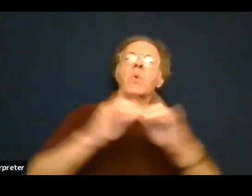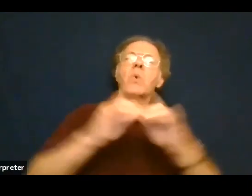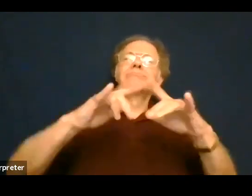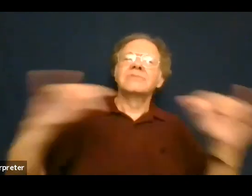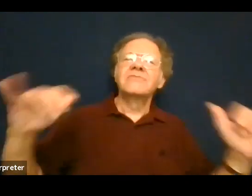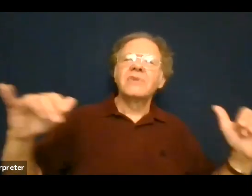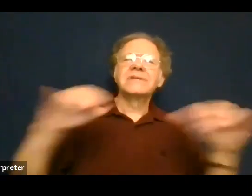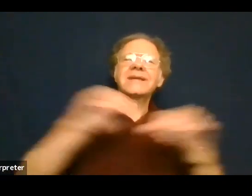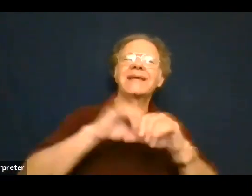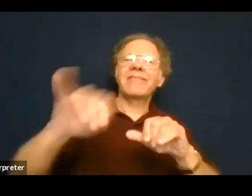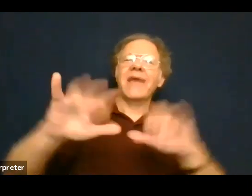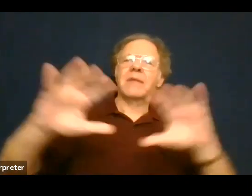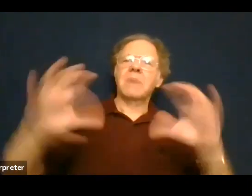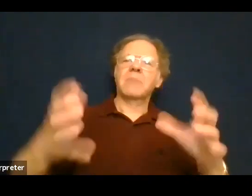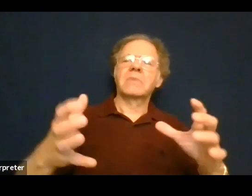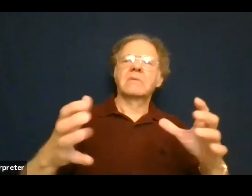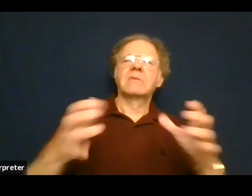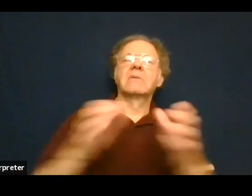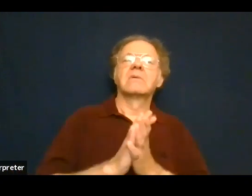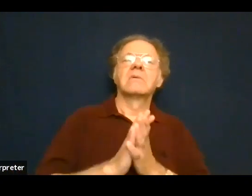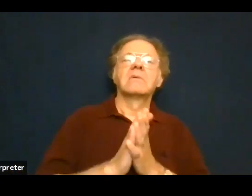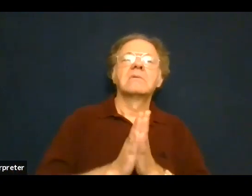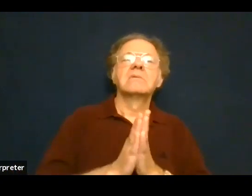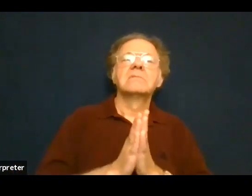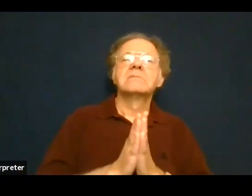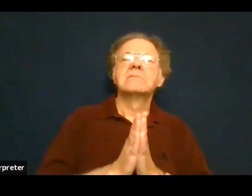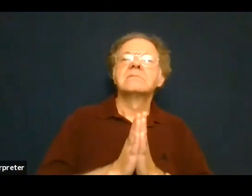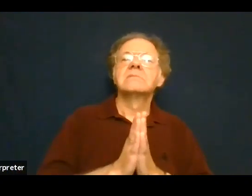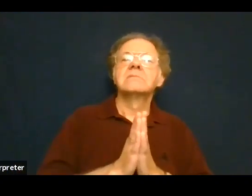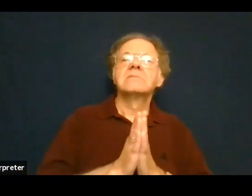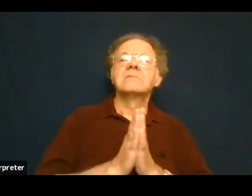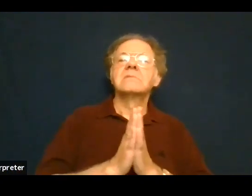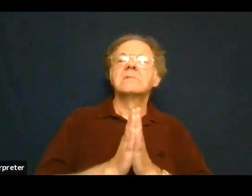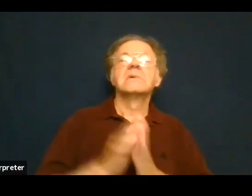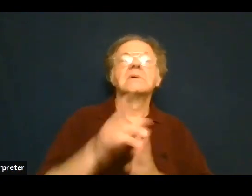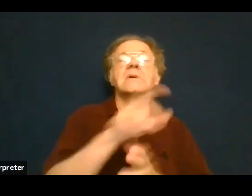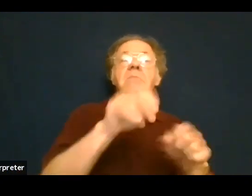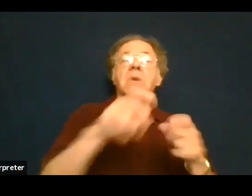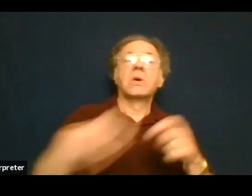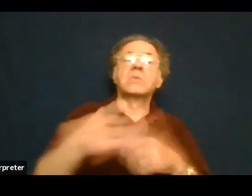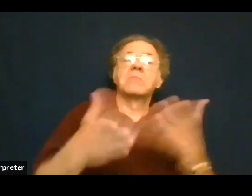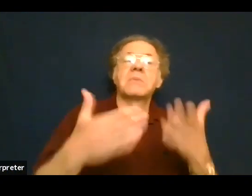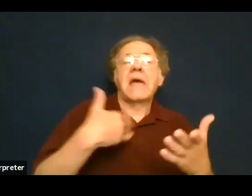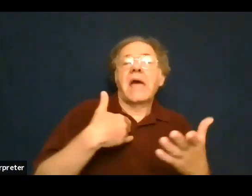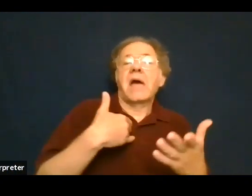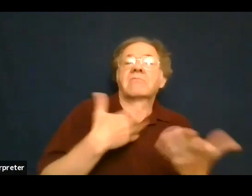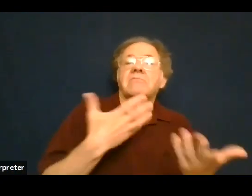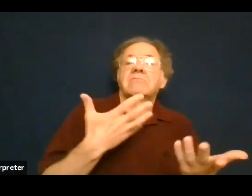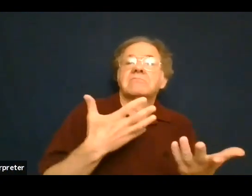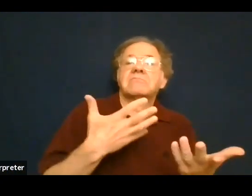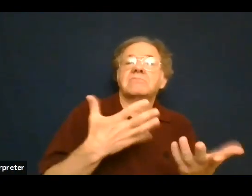eligible for such treatments. And it's possible that you might only have to do it once. I know some of the therapies in development